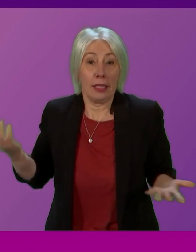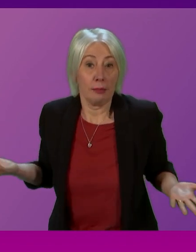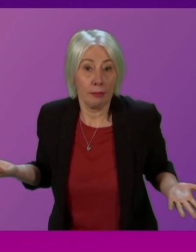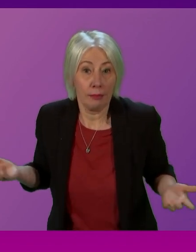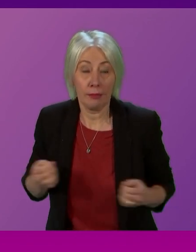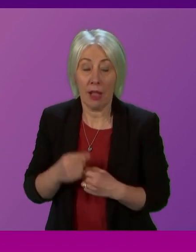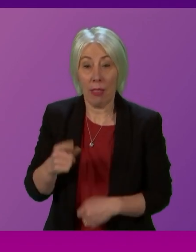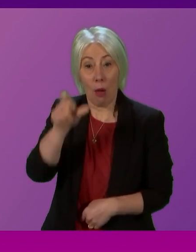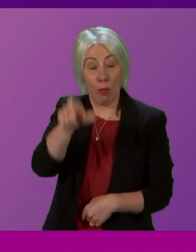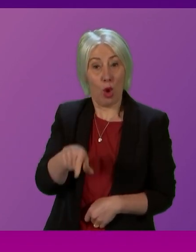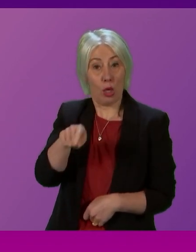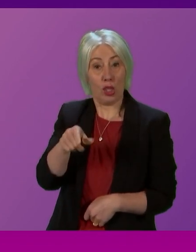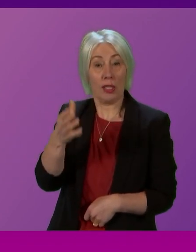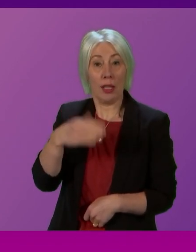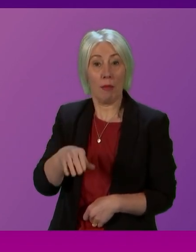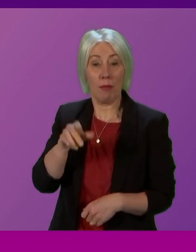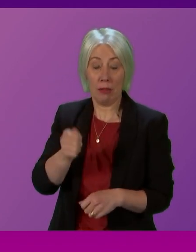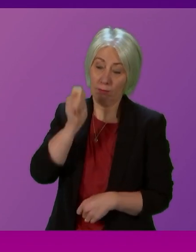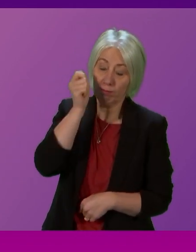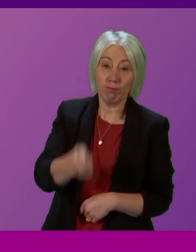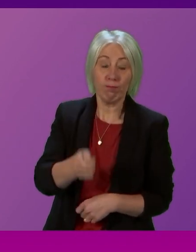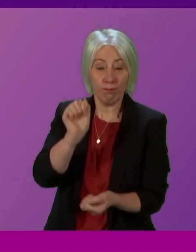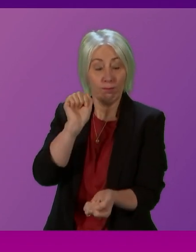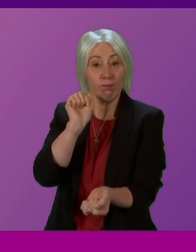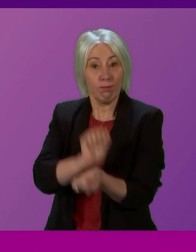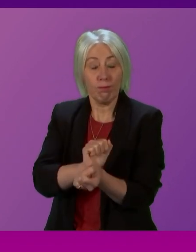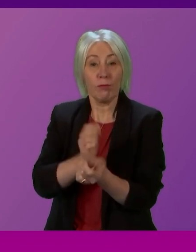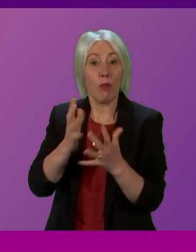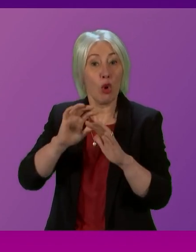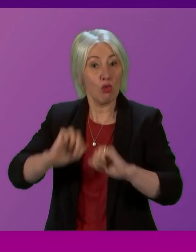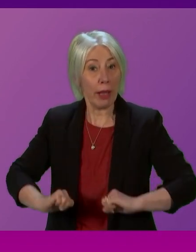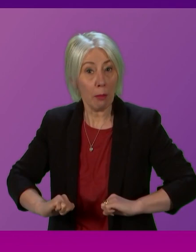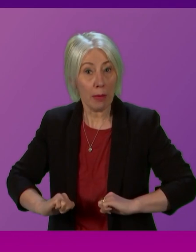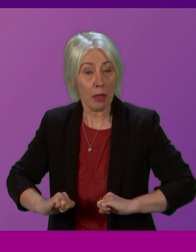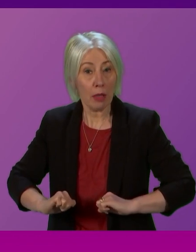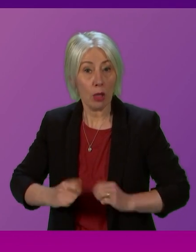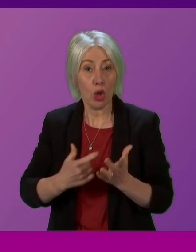That individual has been convicted of rapes and therefore that is the terminology.